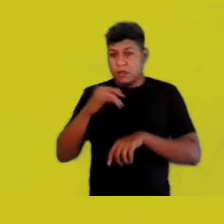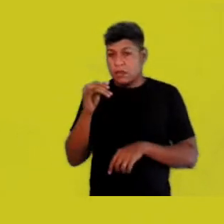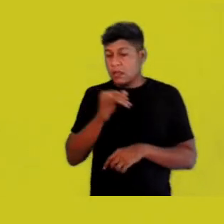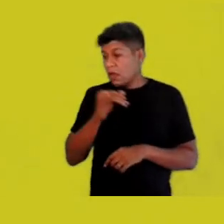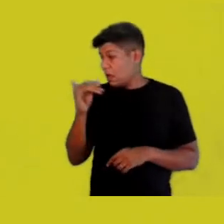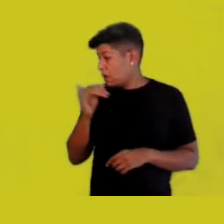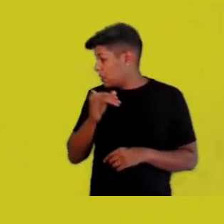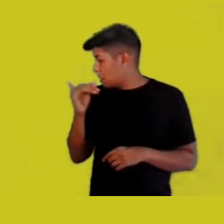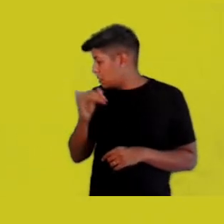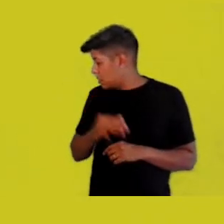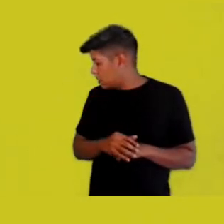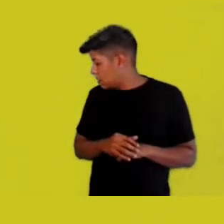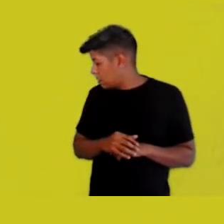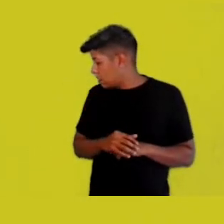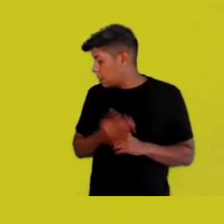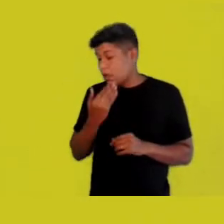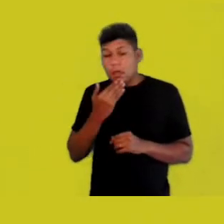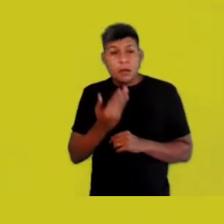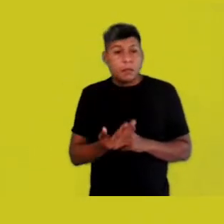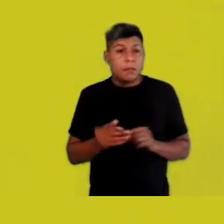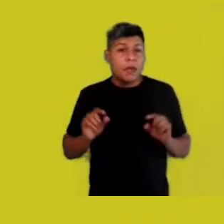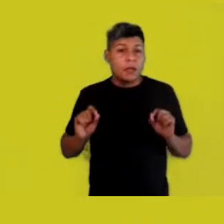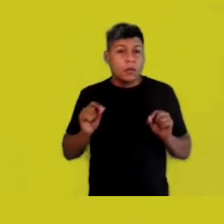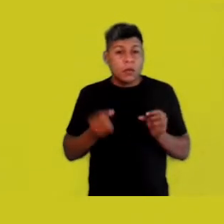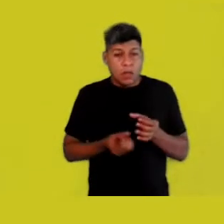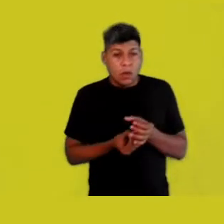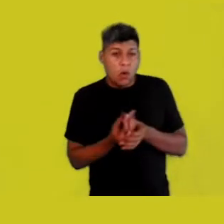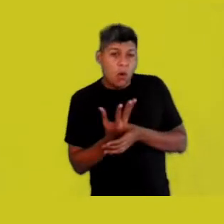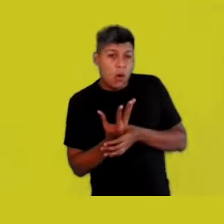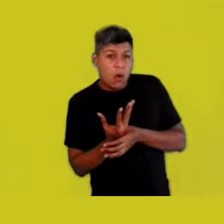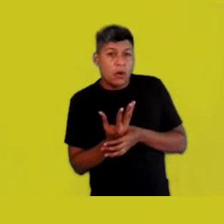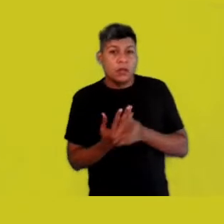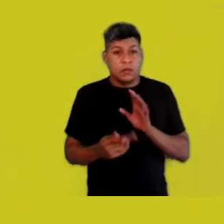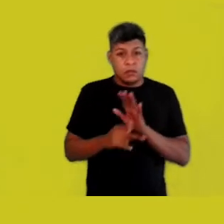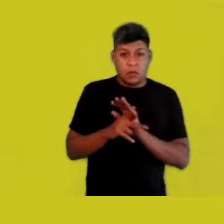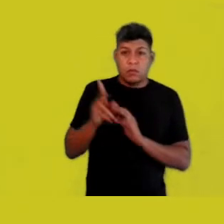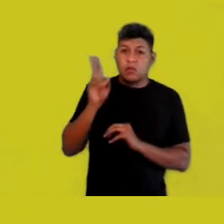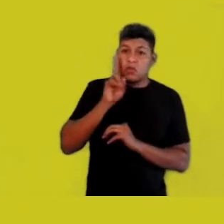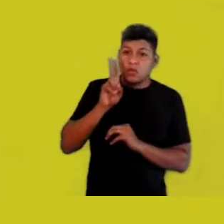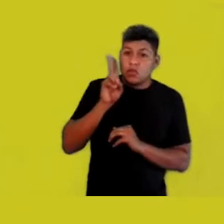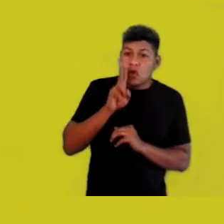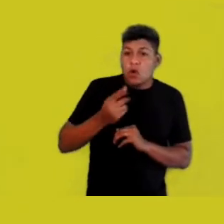who always appeals to the origins, the primordial history of humanity, etc.